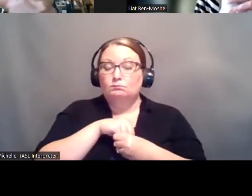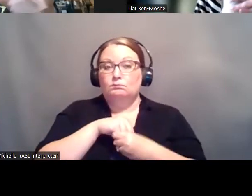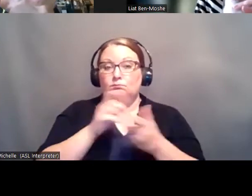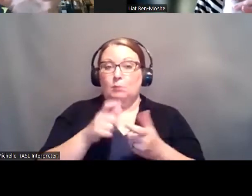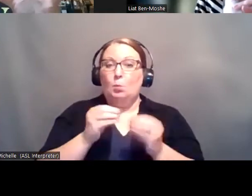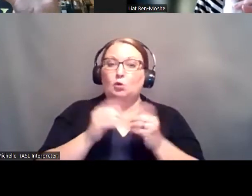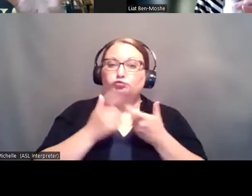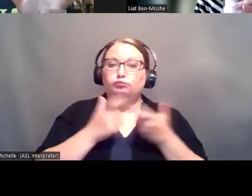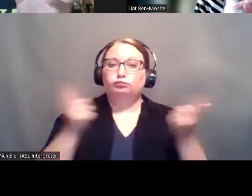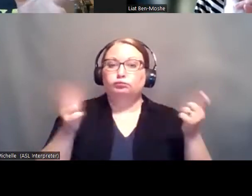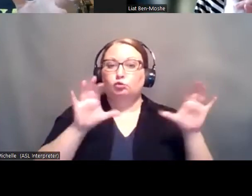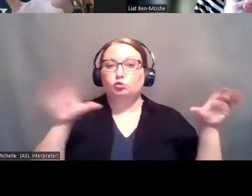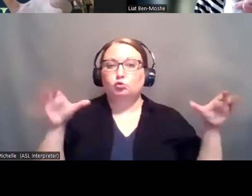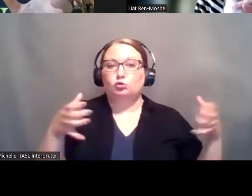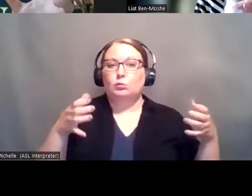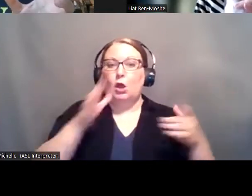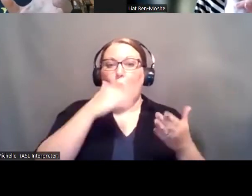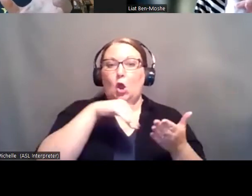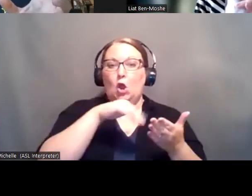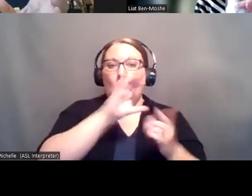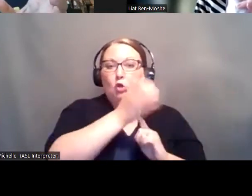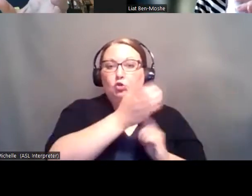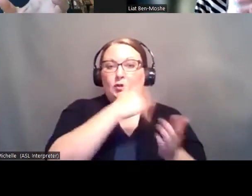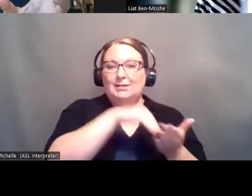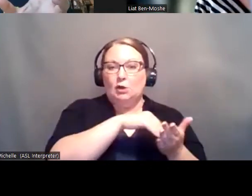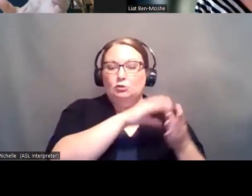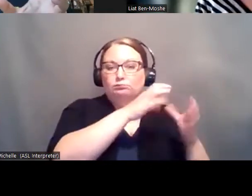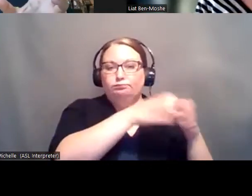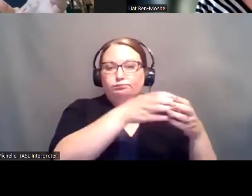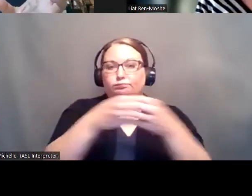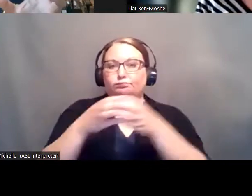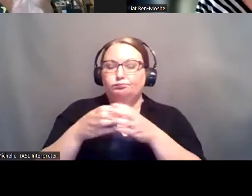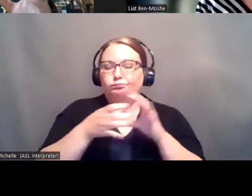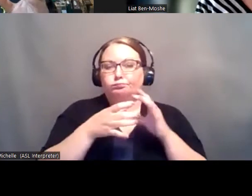of cultural centers comprising of different racial,